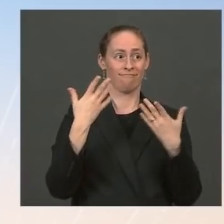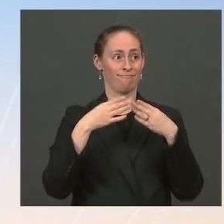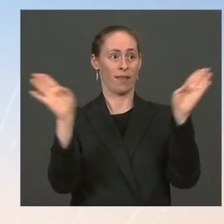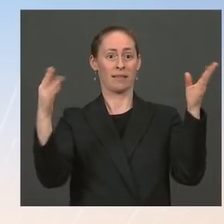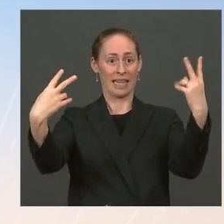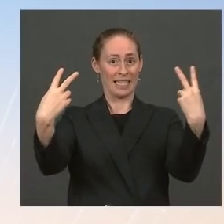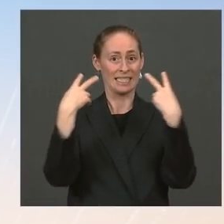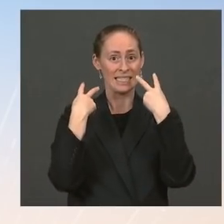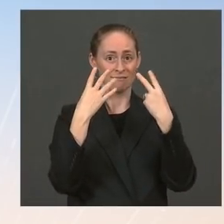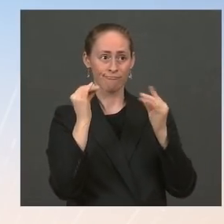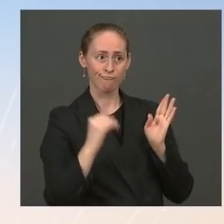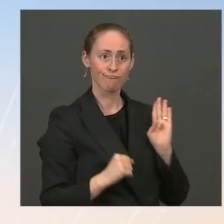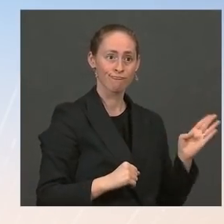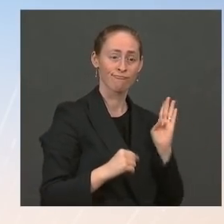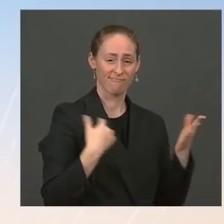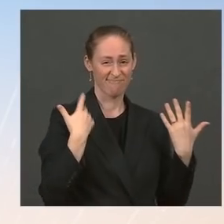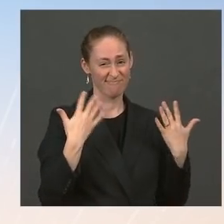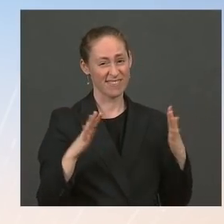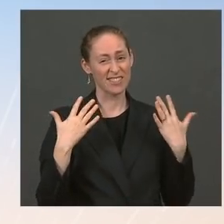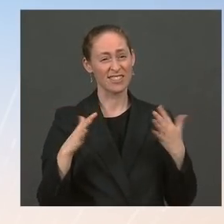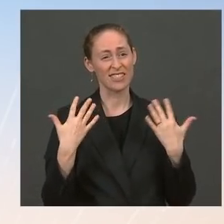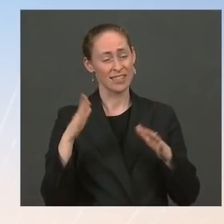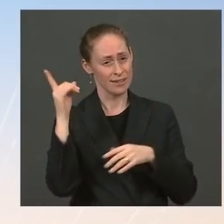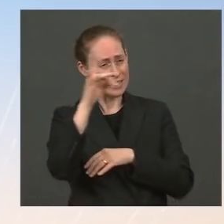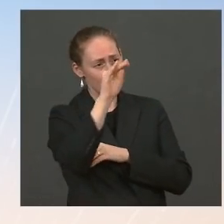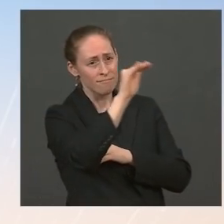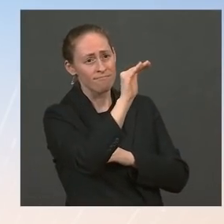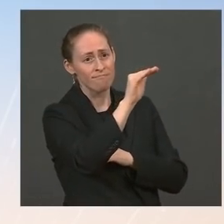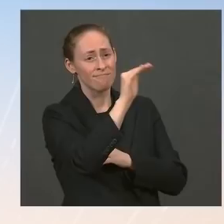which is -- this is exactly an example of. The Press: He talked about the importance of transparency,